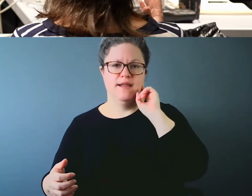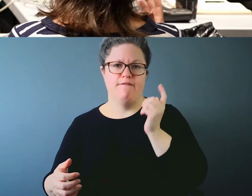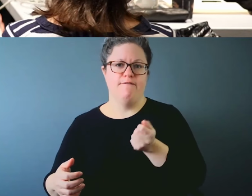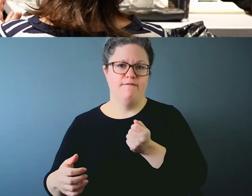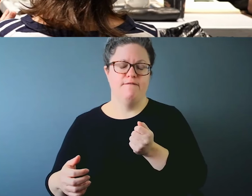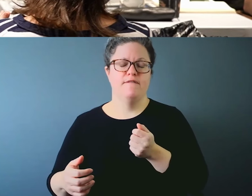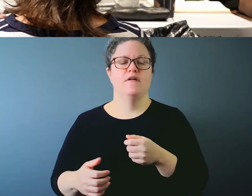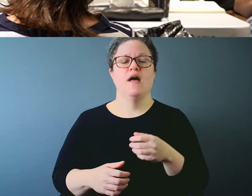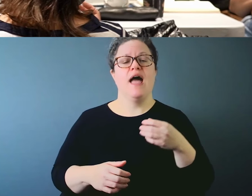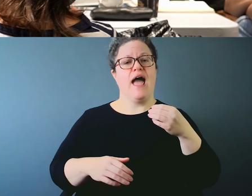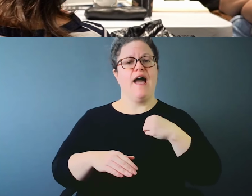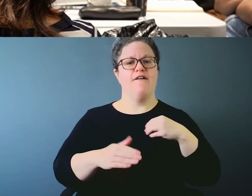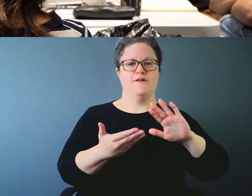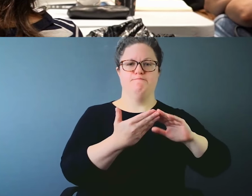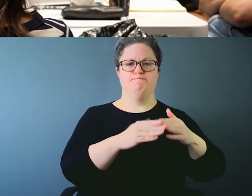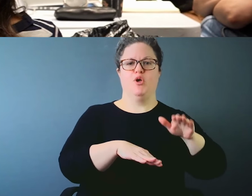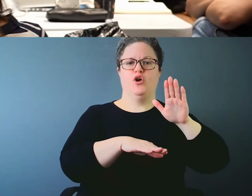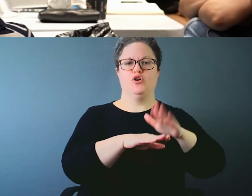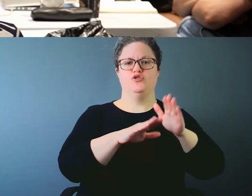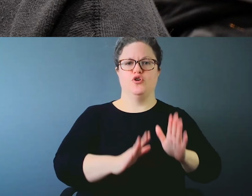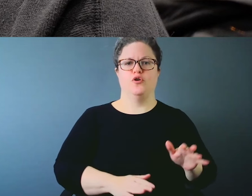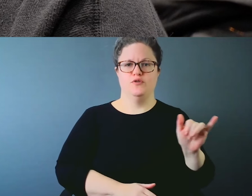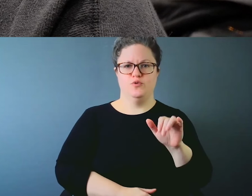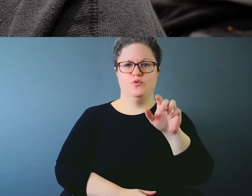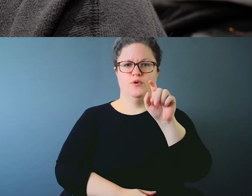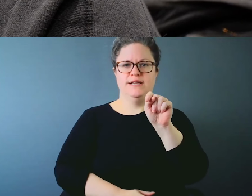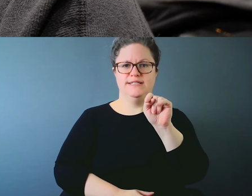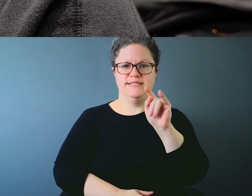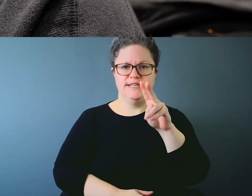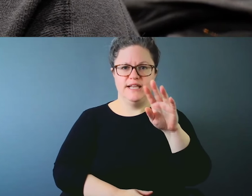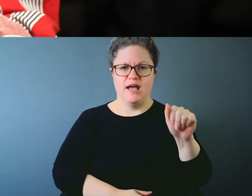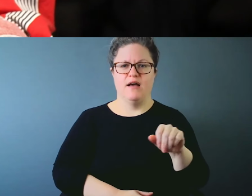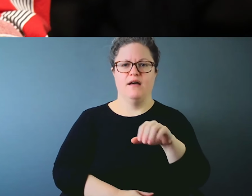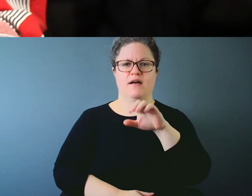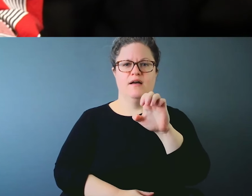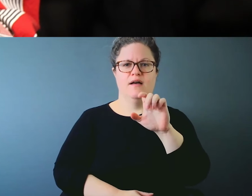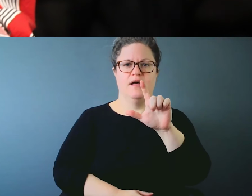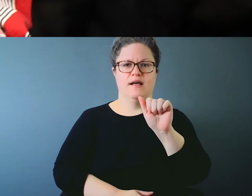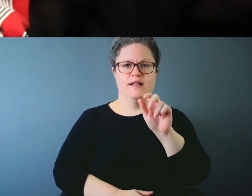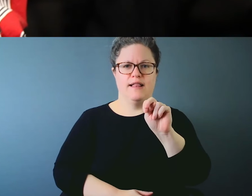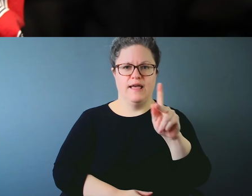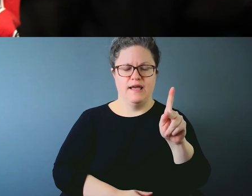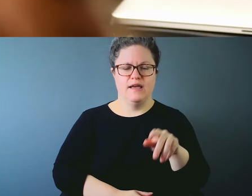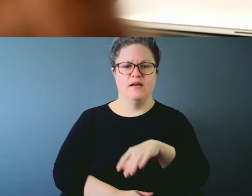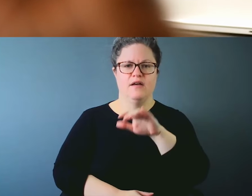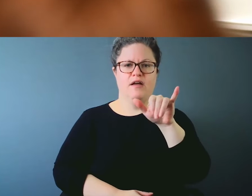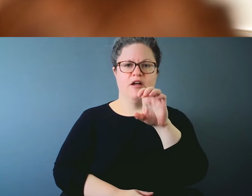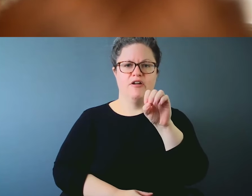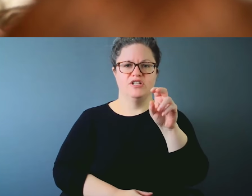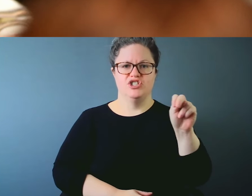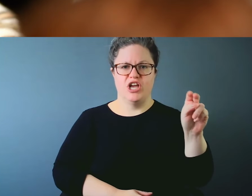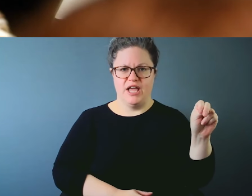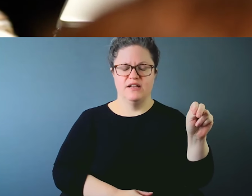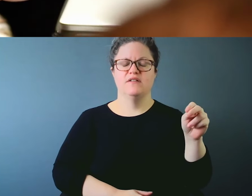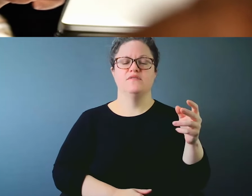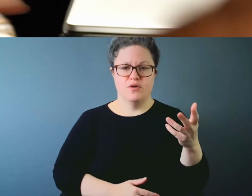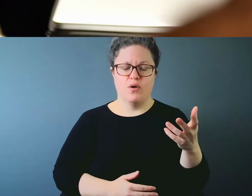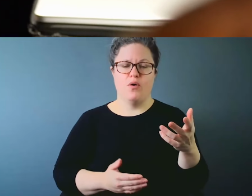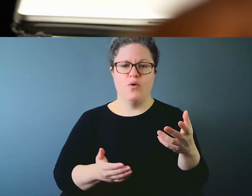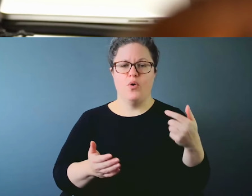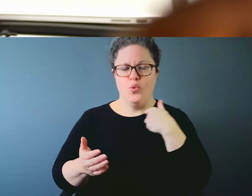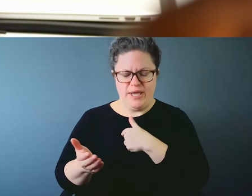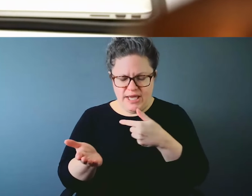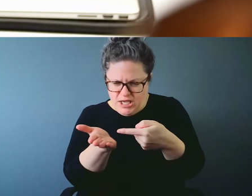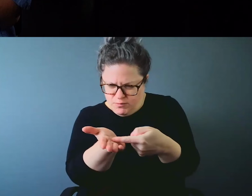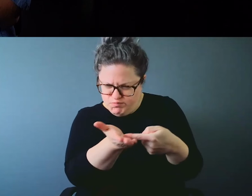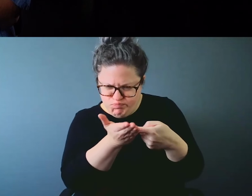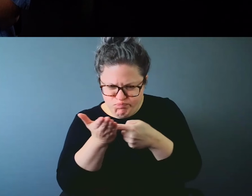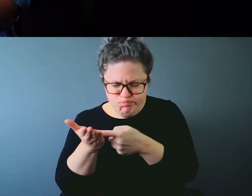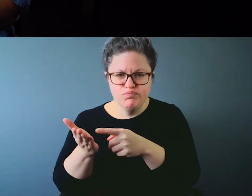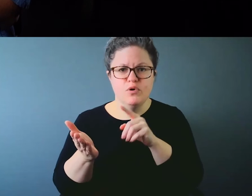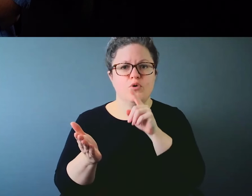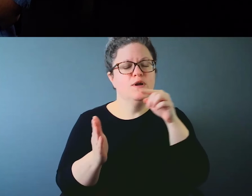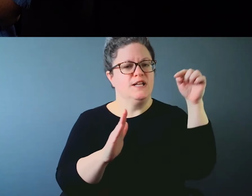We had our consultants with us as well. Tina and Clank were there and Jen was there and so the conversations around the table were really, really rich.